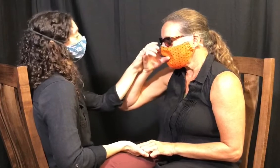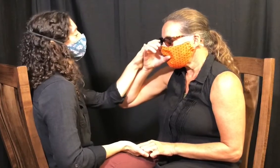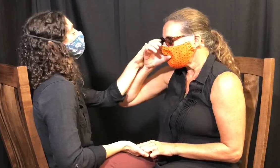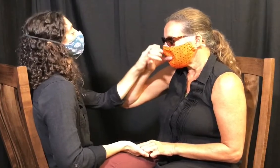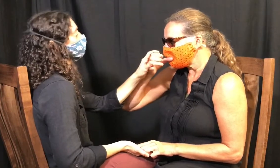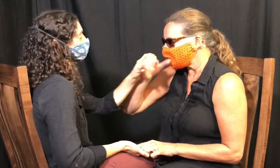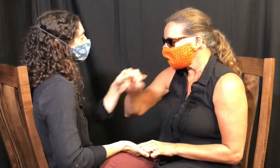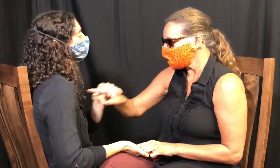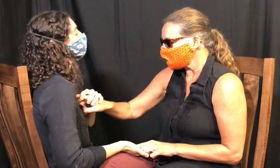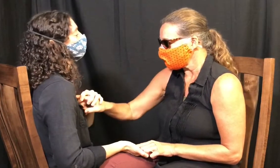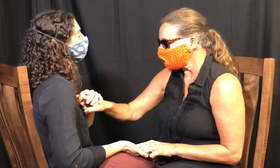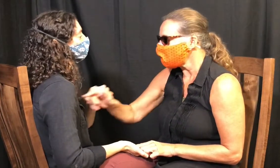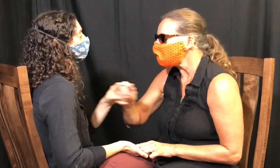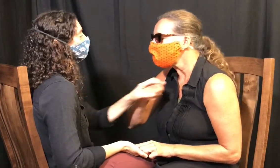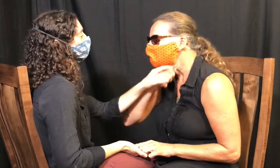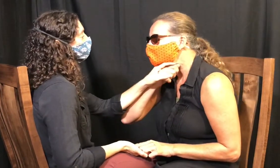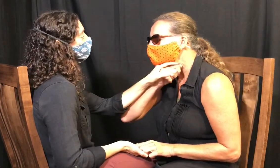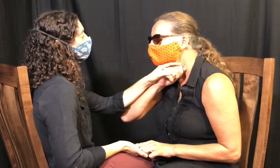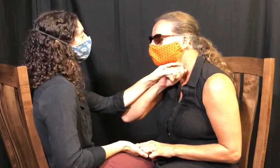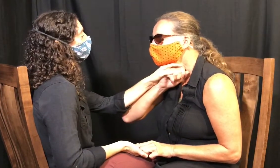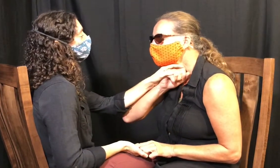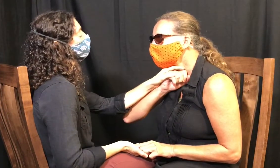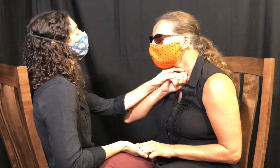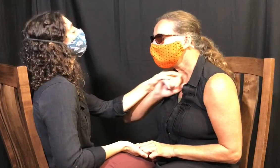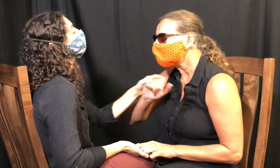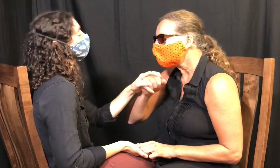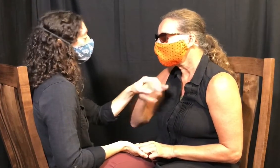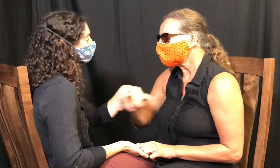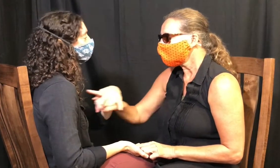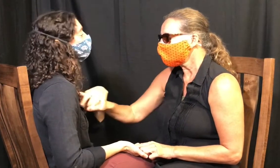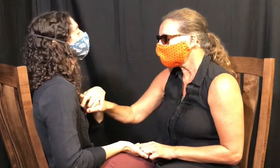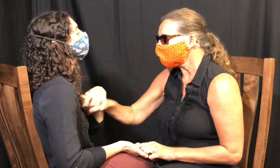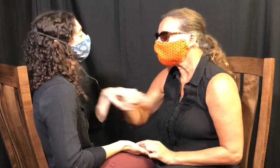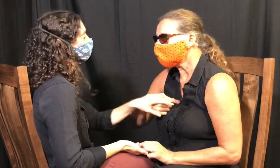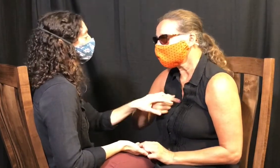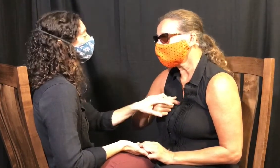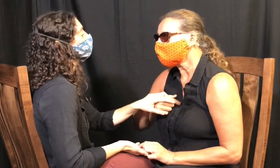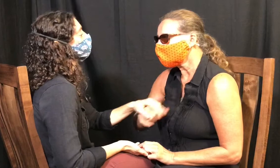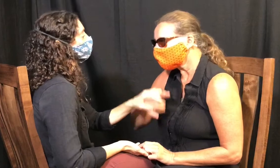This is the premise of the scenario you are about to watch. But first, I'd like to take a moment